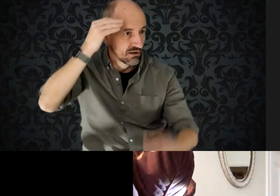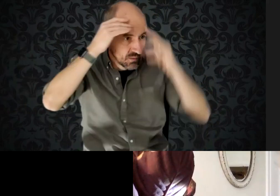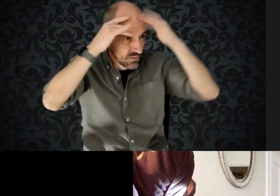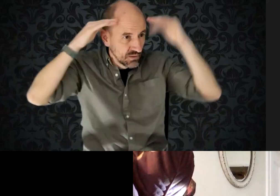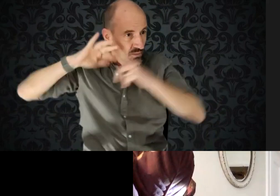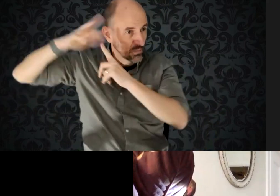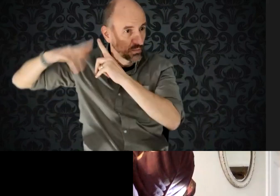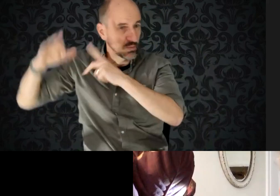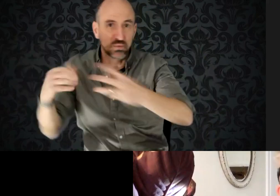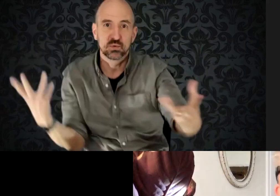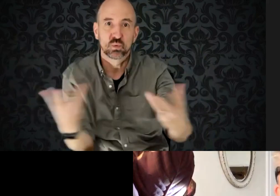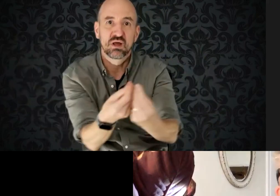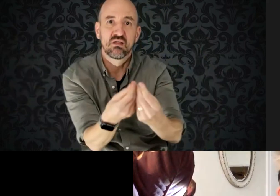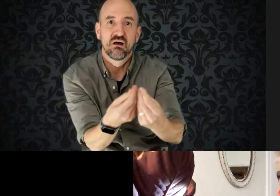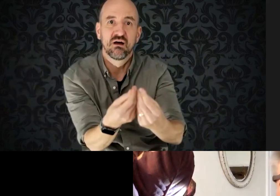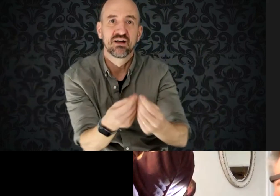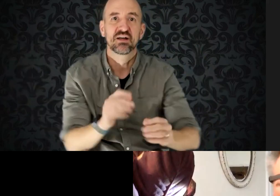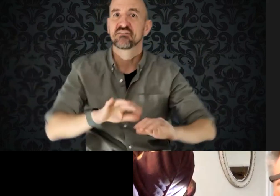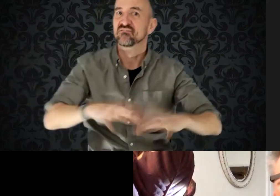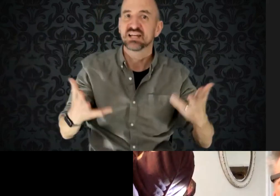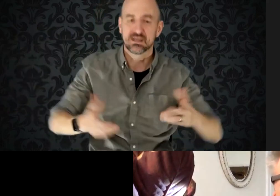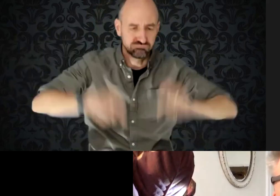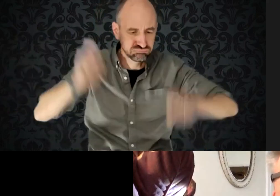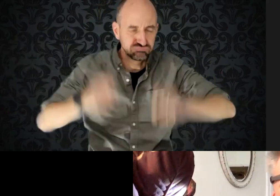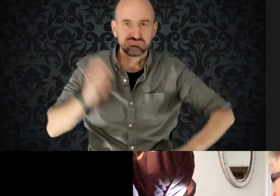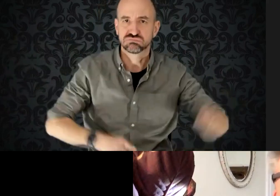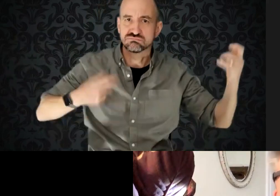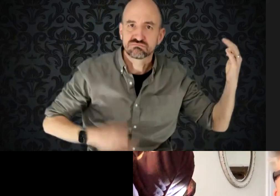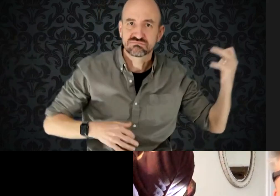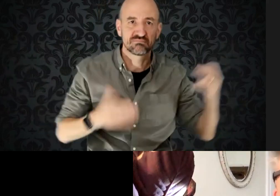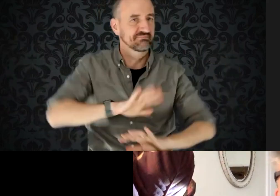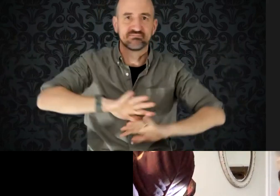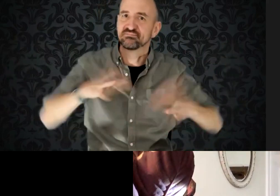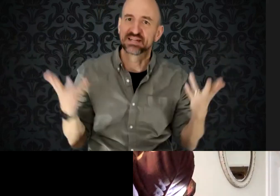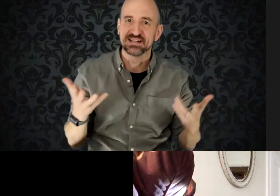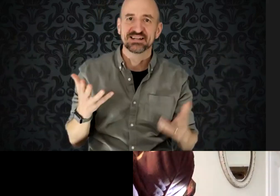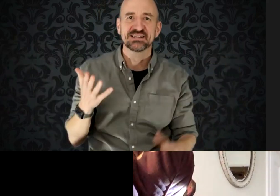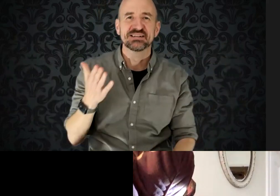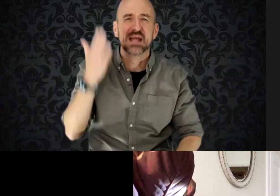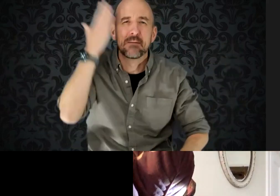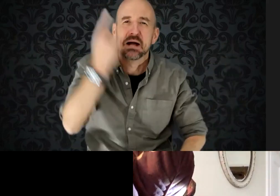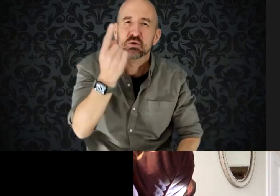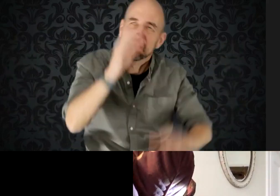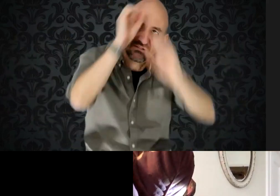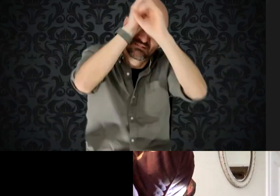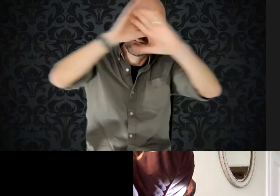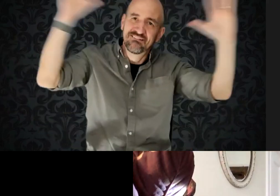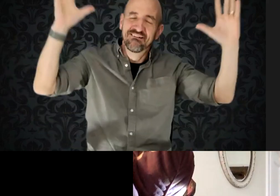, is that turning my brainwaves into music as well, so that when the plant plays music my brain can also